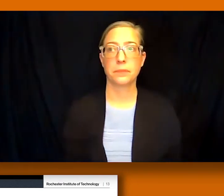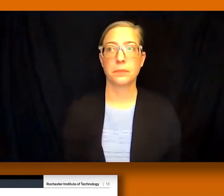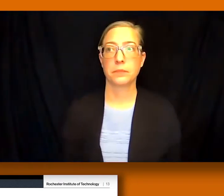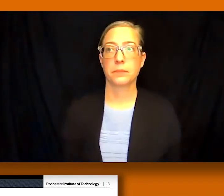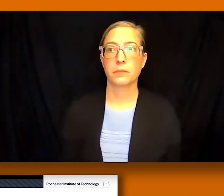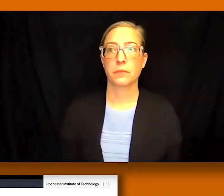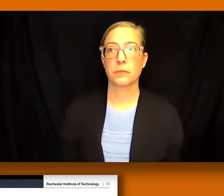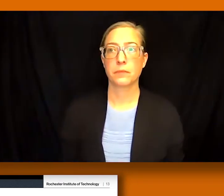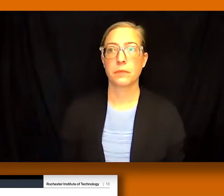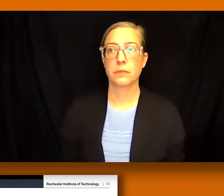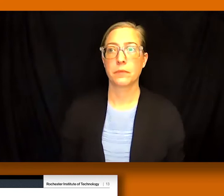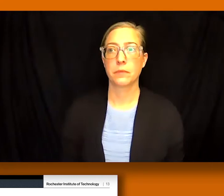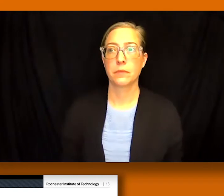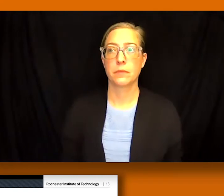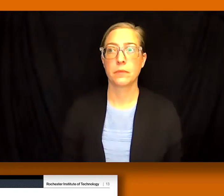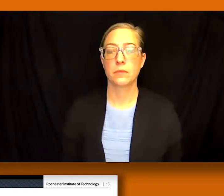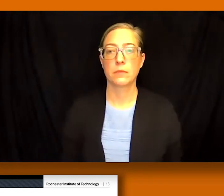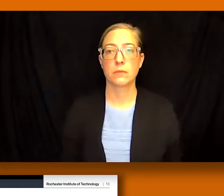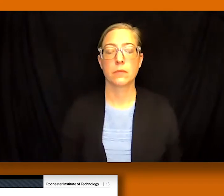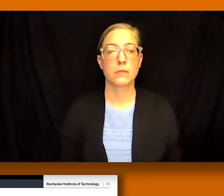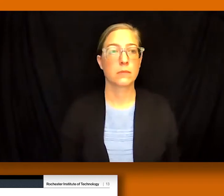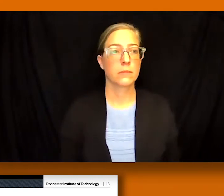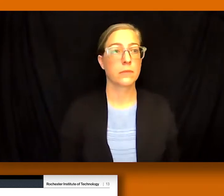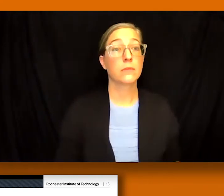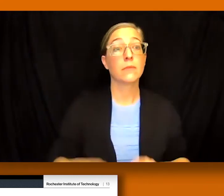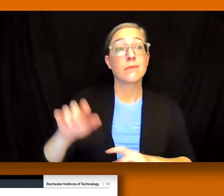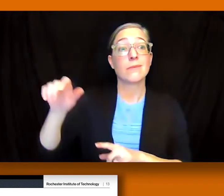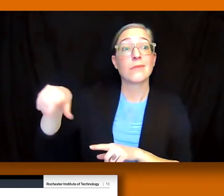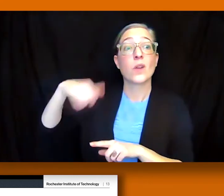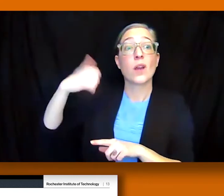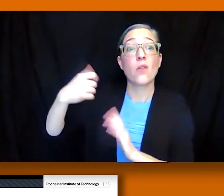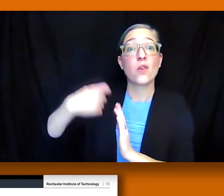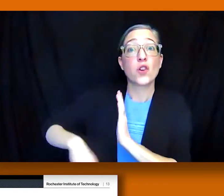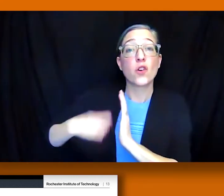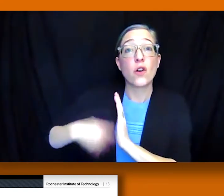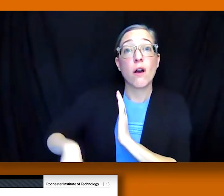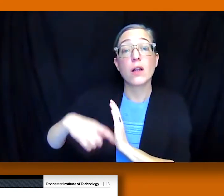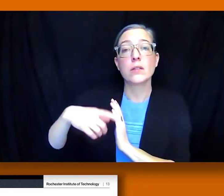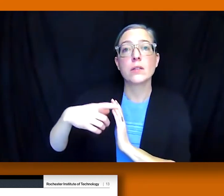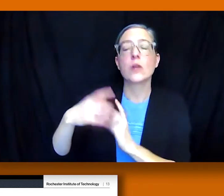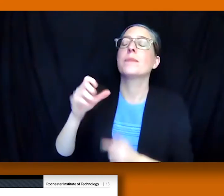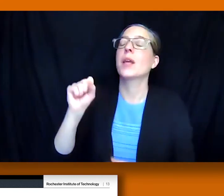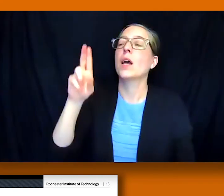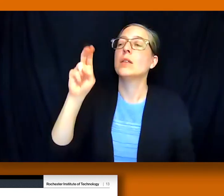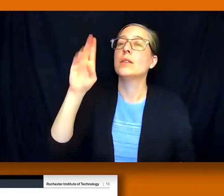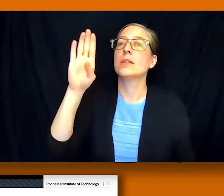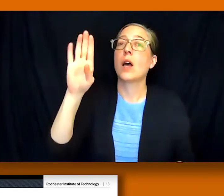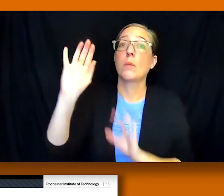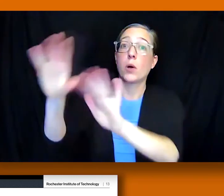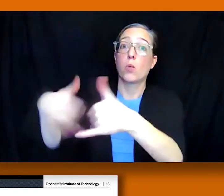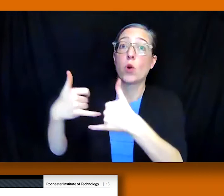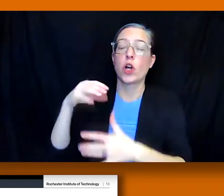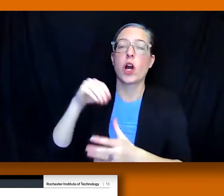Subawards are added to RIT "Other Direct Costs" section, and the first $25,000 of each subaward